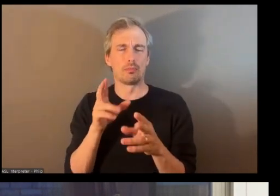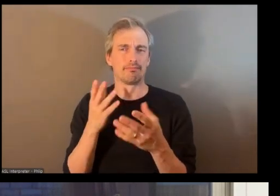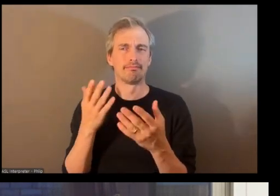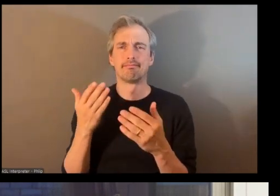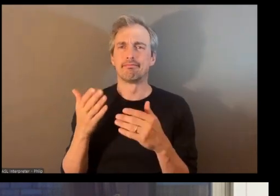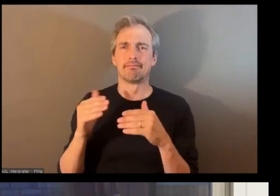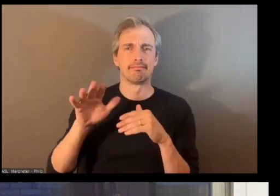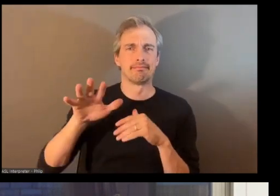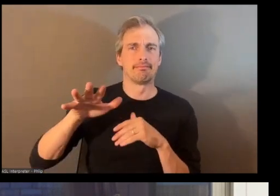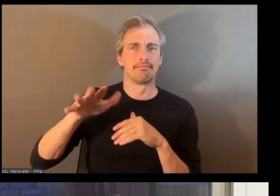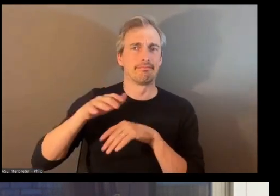They have to interact with it in English.